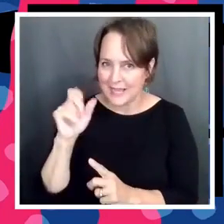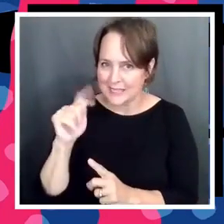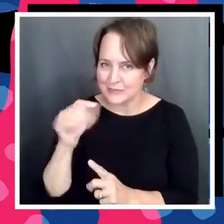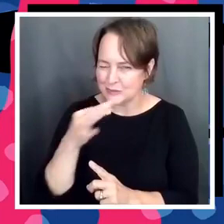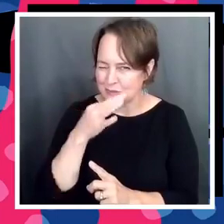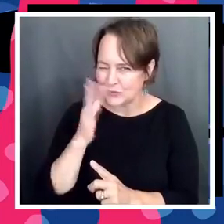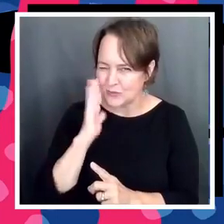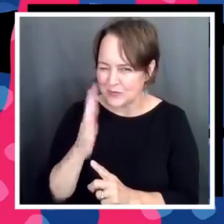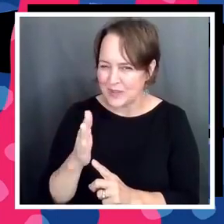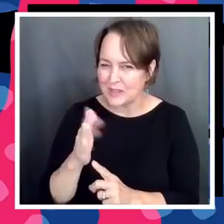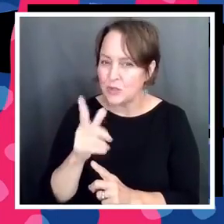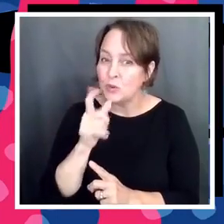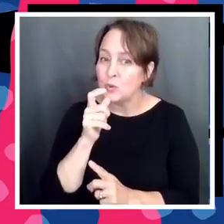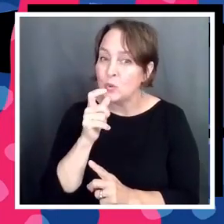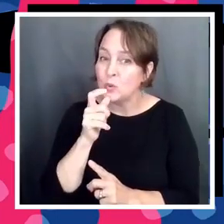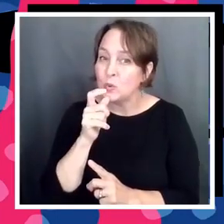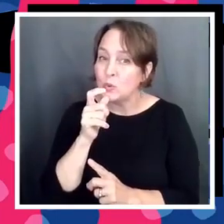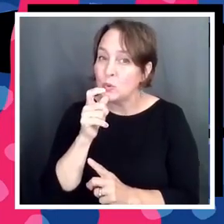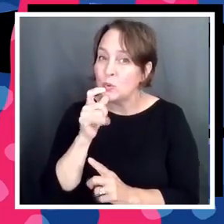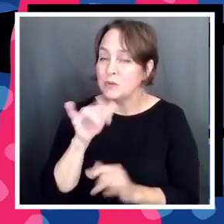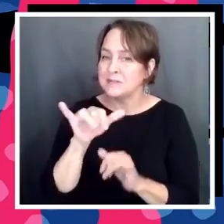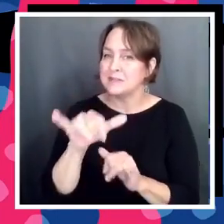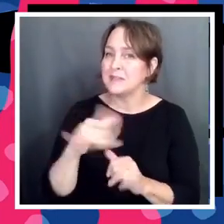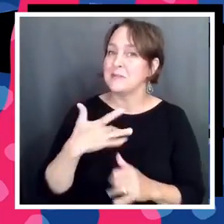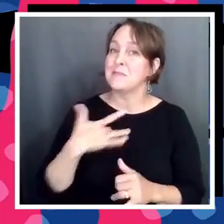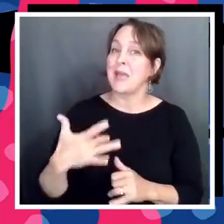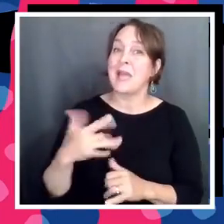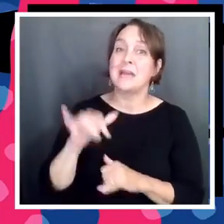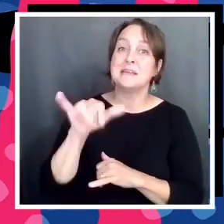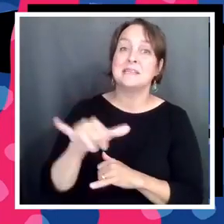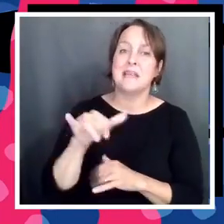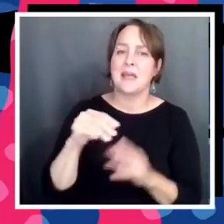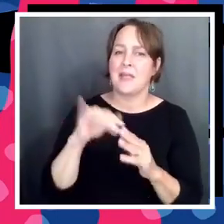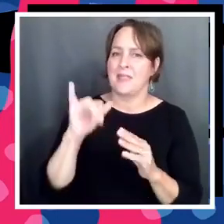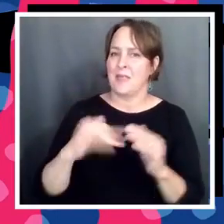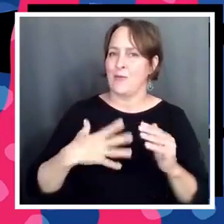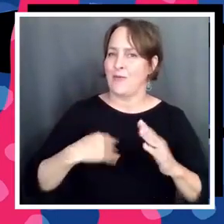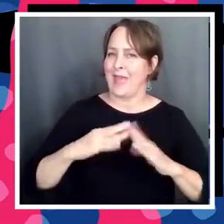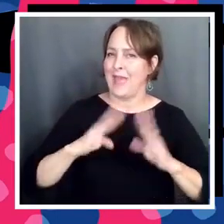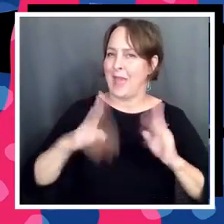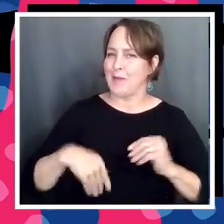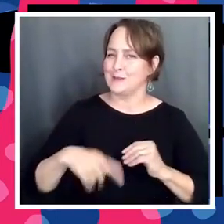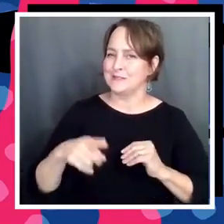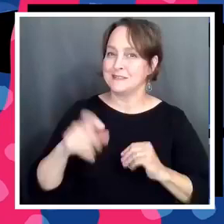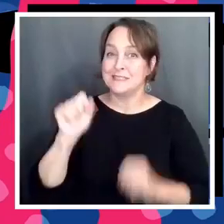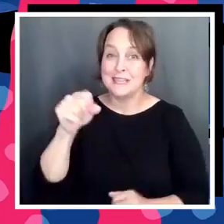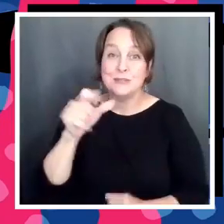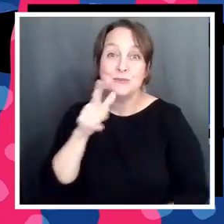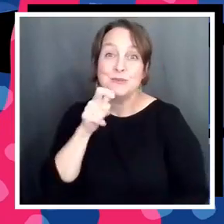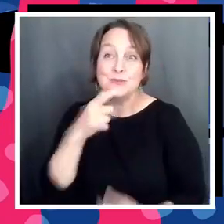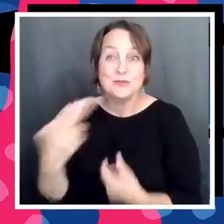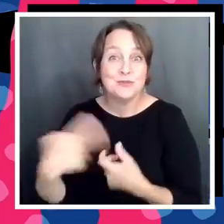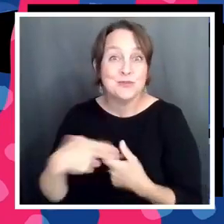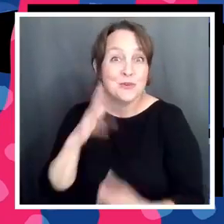FOR THIS INCREDIBLE EVENT WE